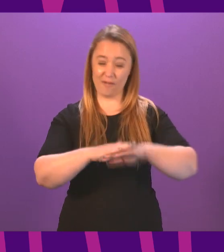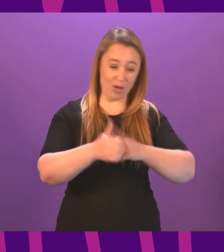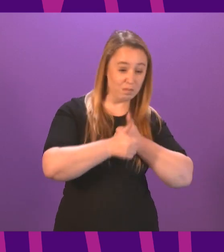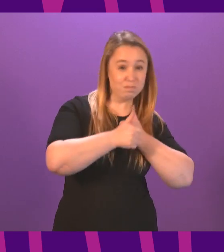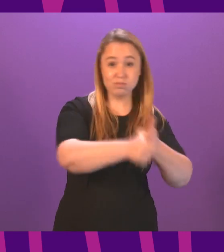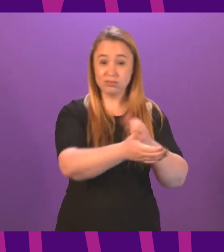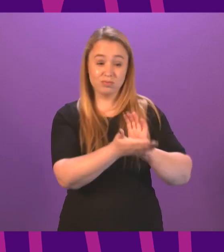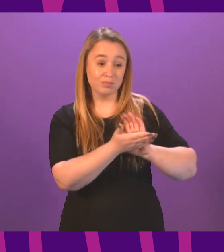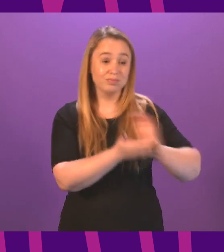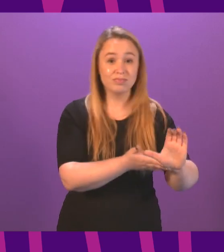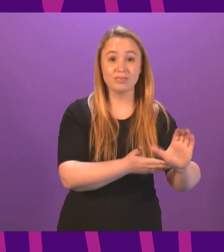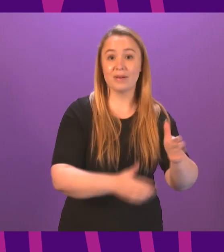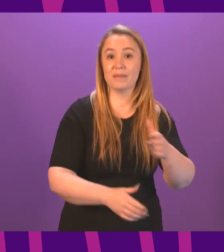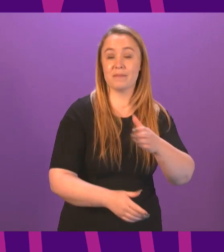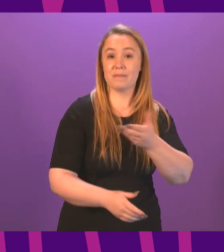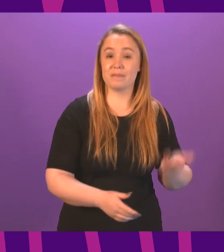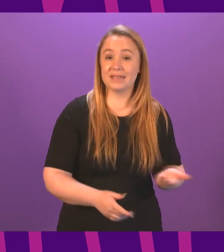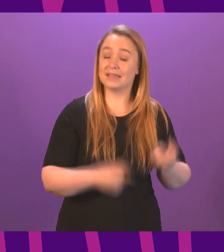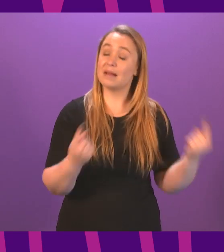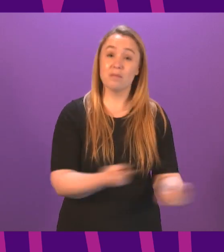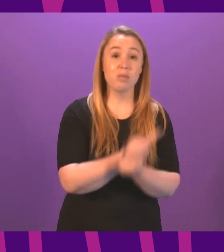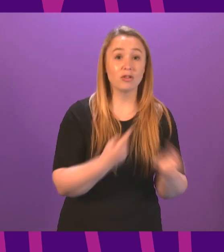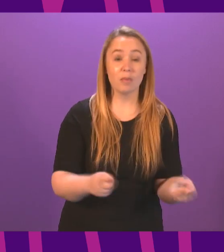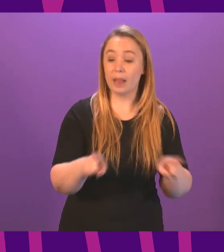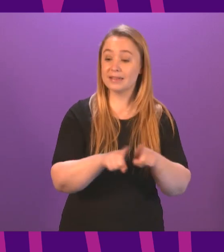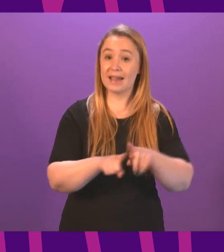true in Scotland, England, Wales and Northern Ireland and across the world. The most important